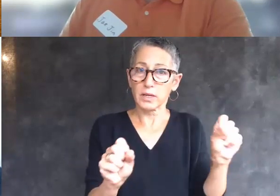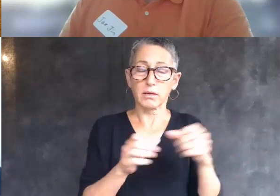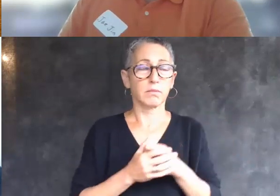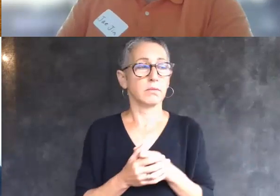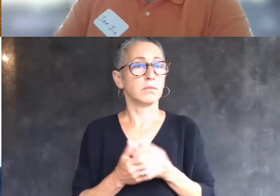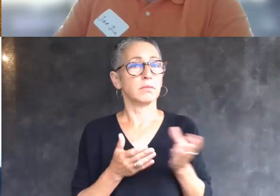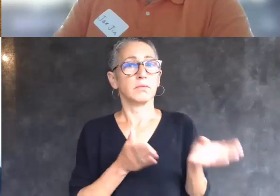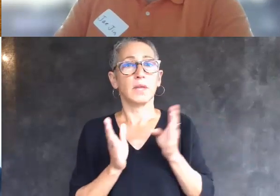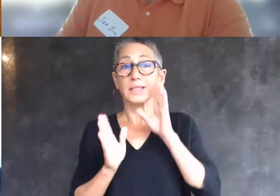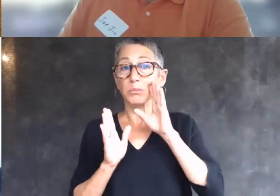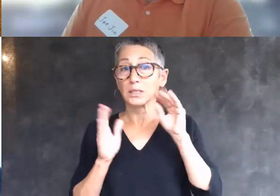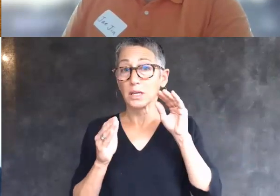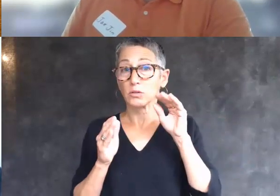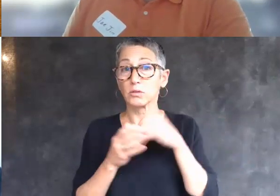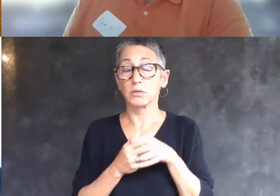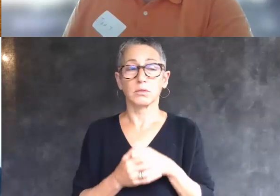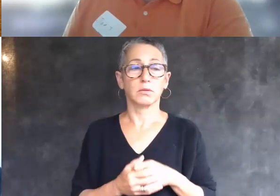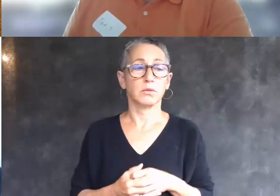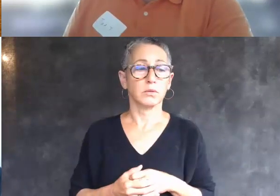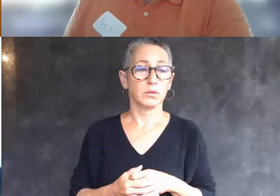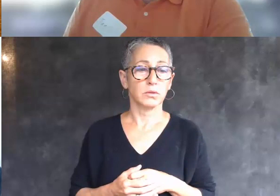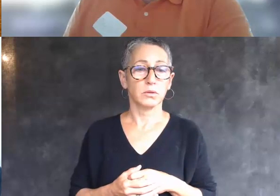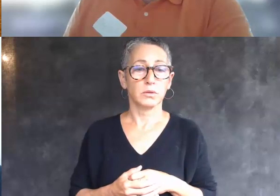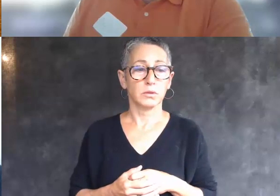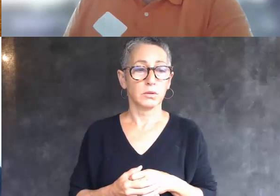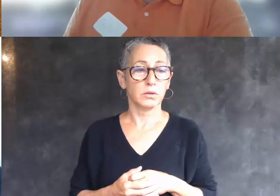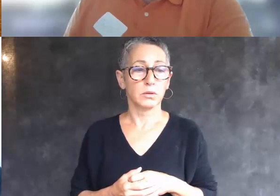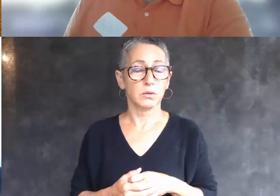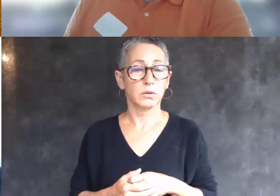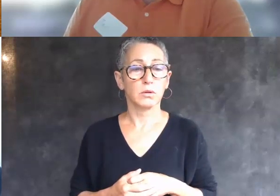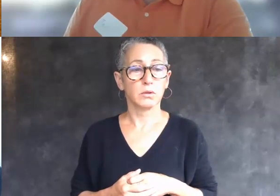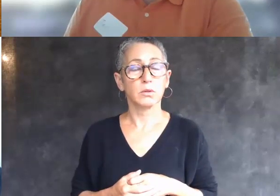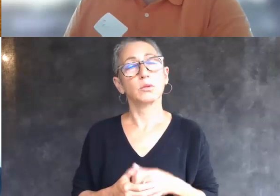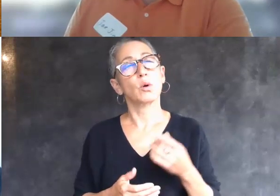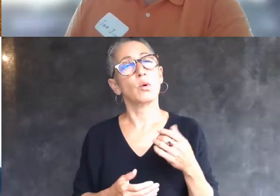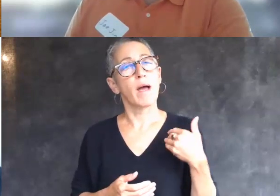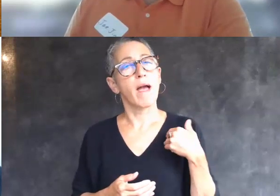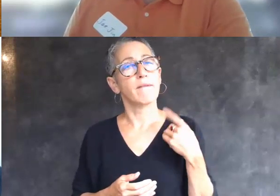So there is a question of asking you all to reflect on